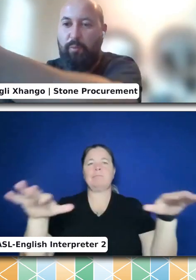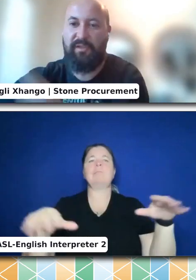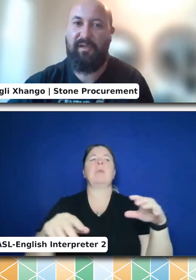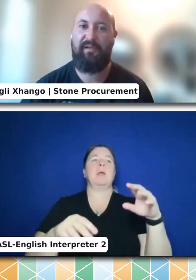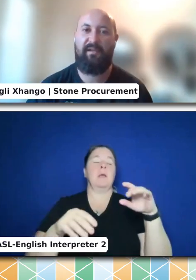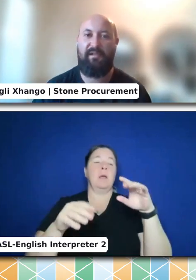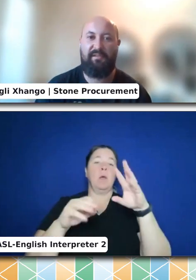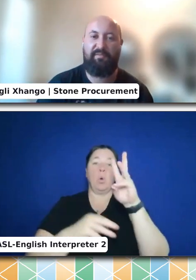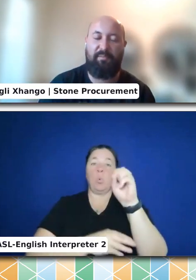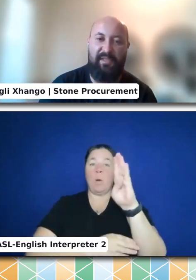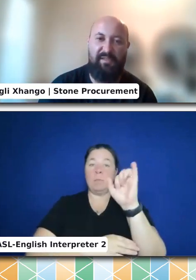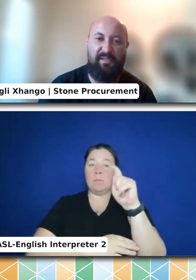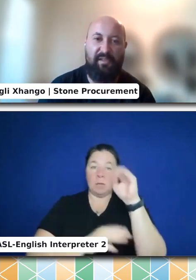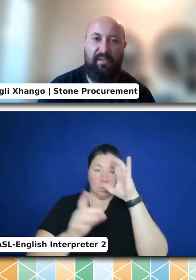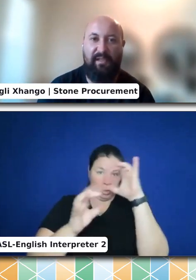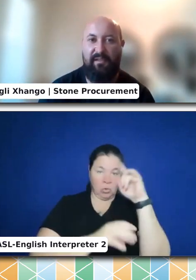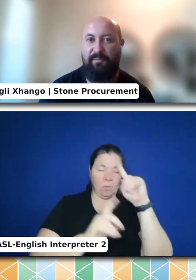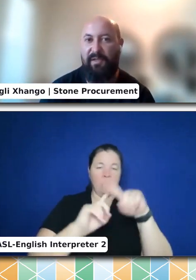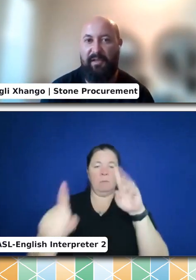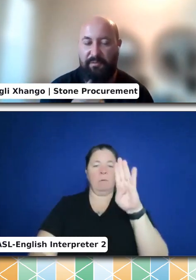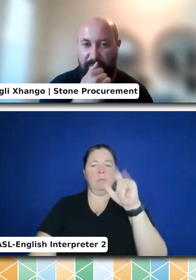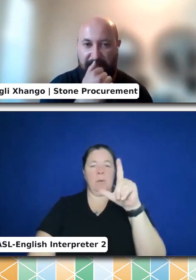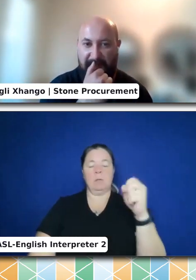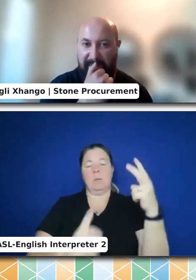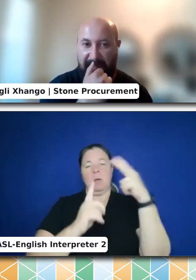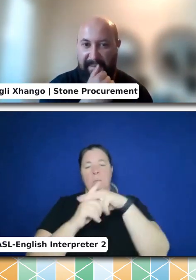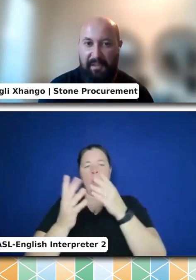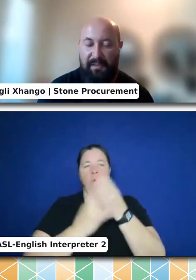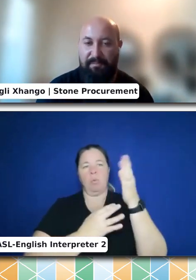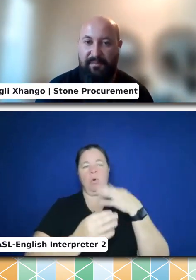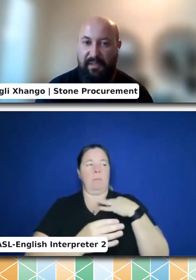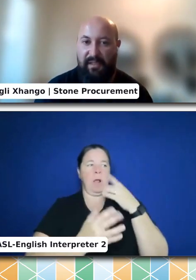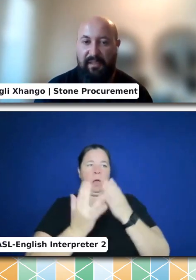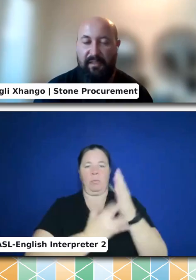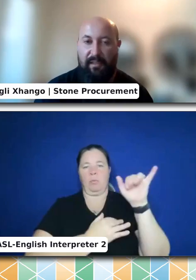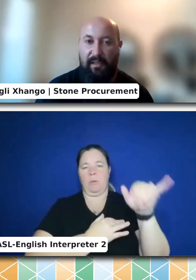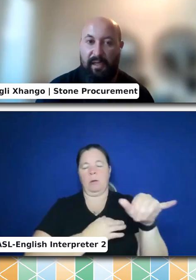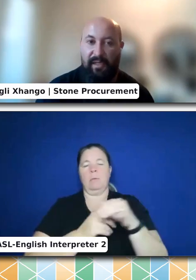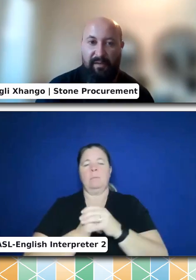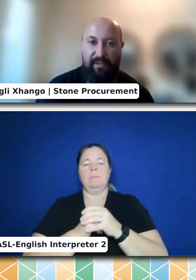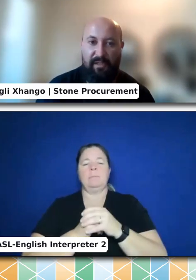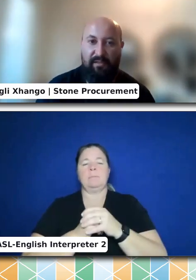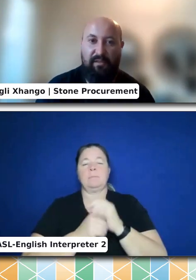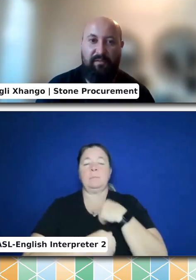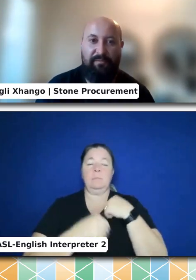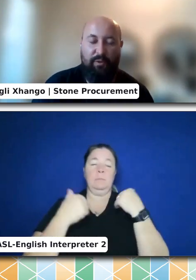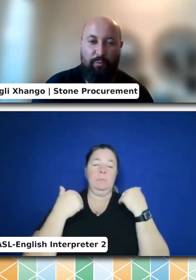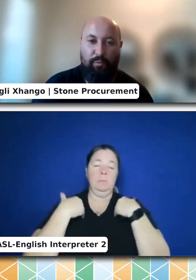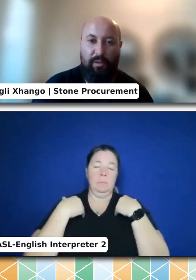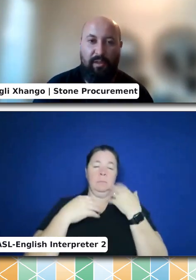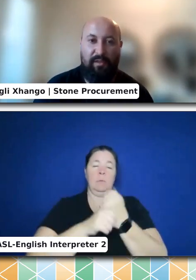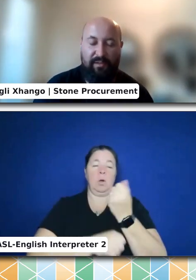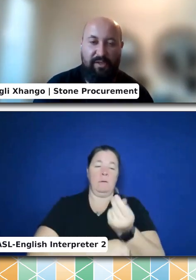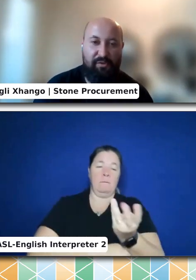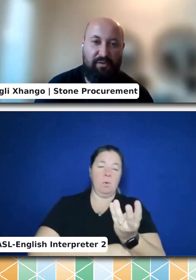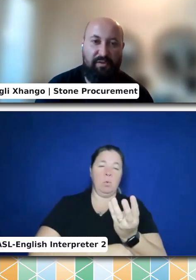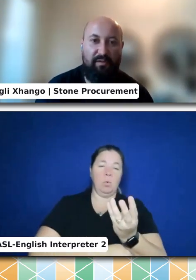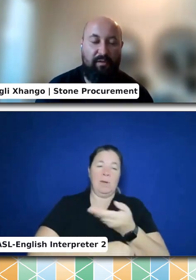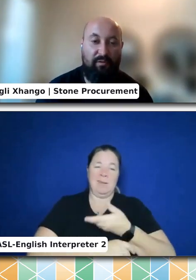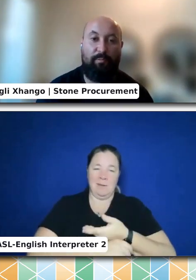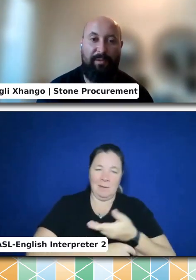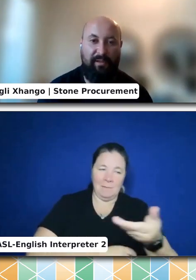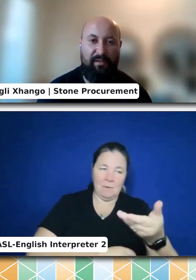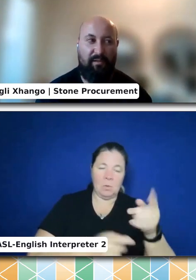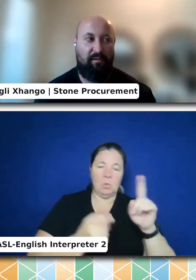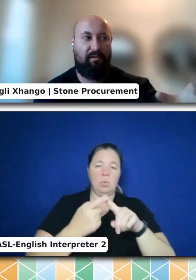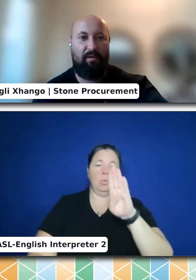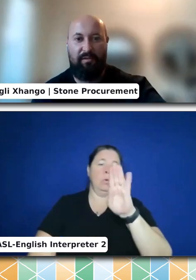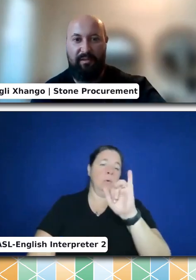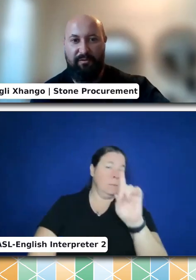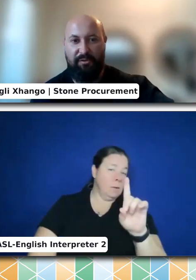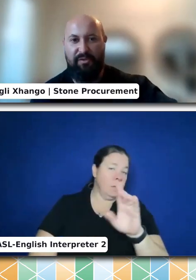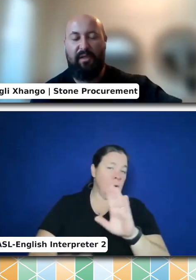Different bids, and then applying through there. Um, yeah. Uh, I have gotten a few, uh, invitations to bid on tenders.